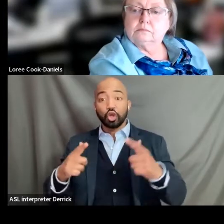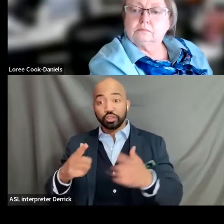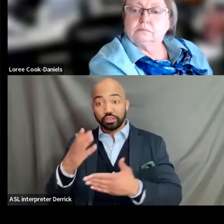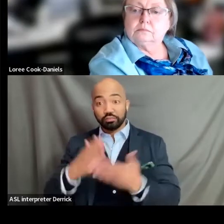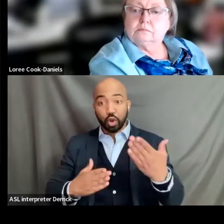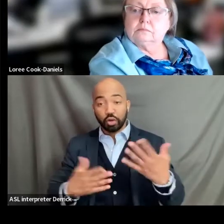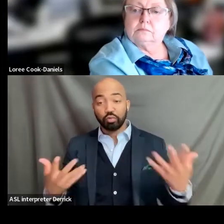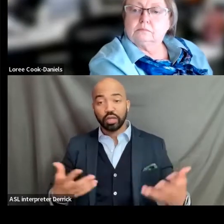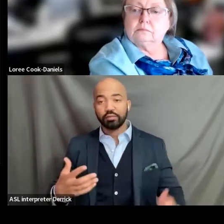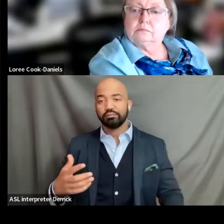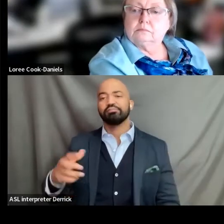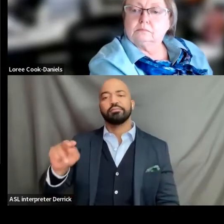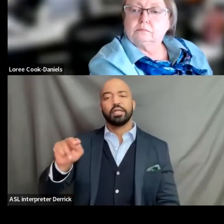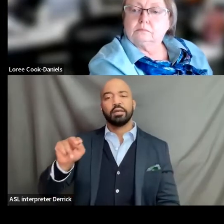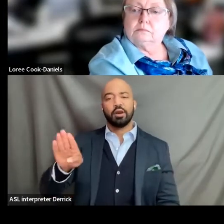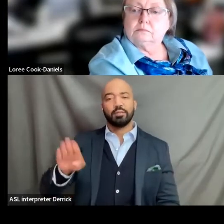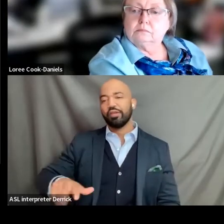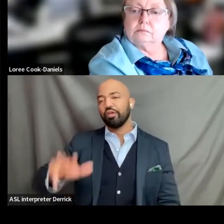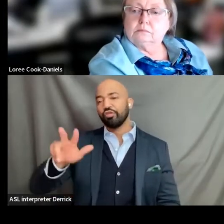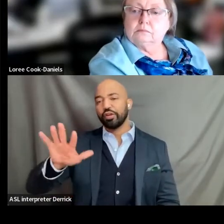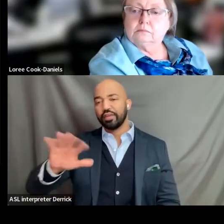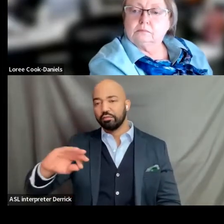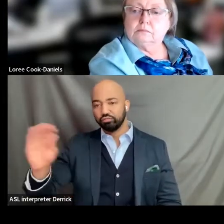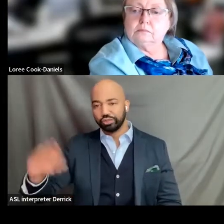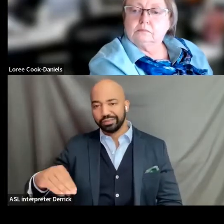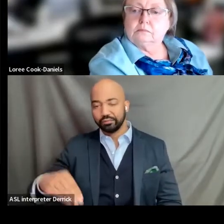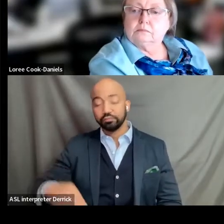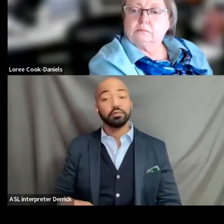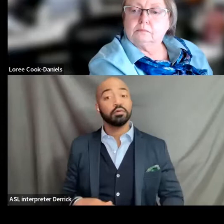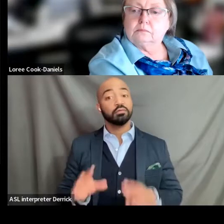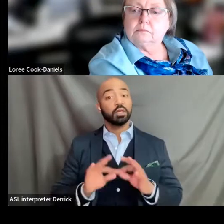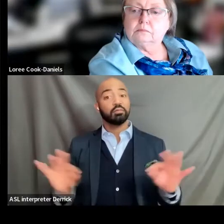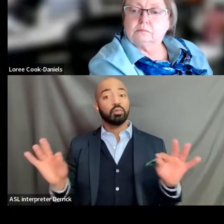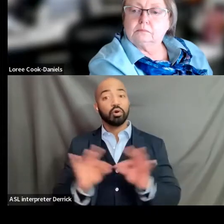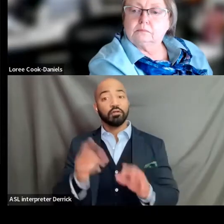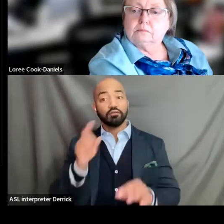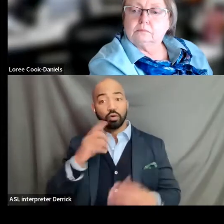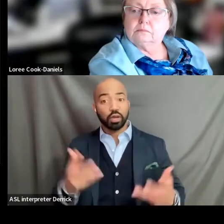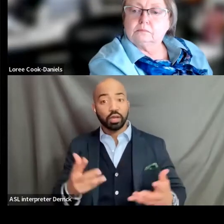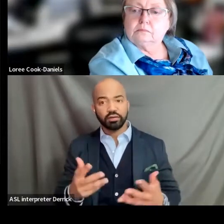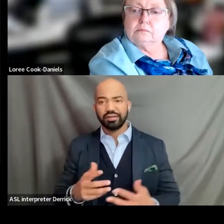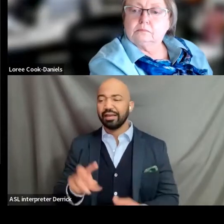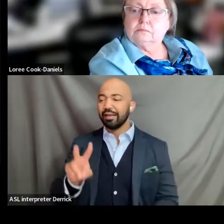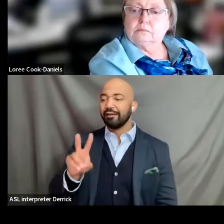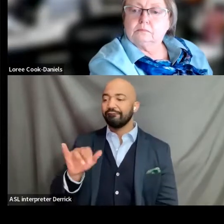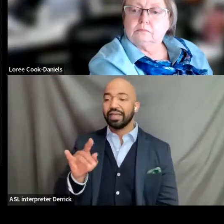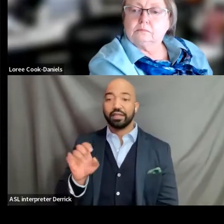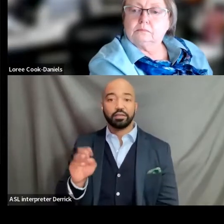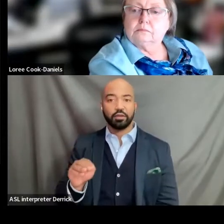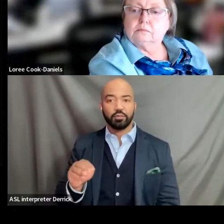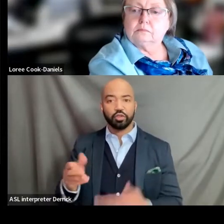who are nonbinary and this is really important when we're looking at victim services that are oftentimes gender segregated